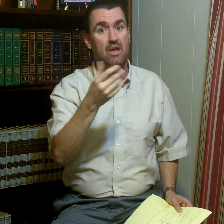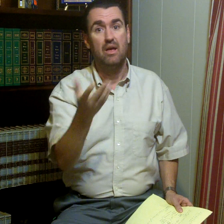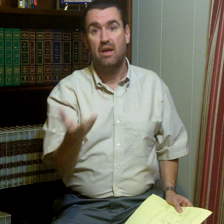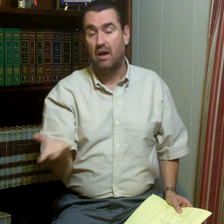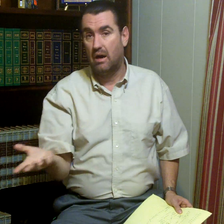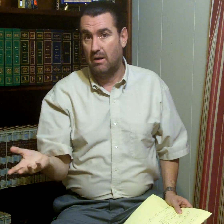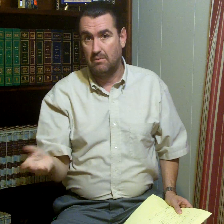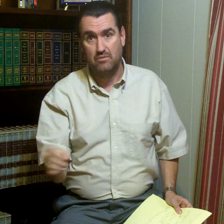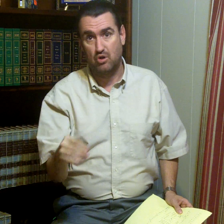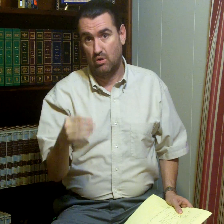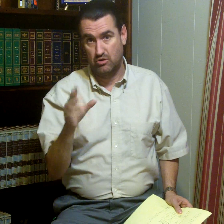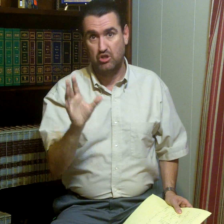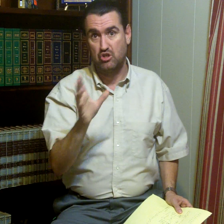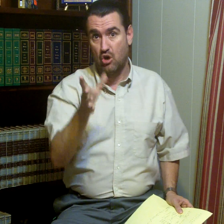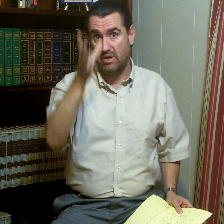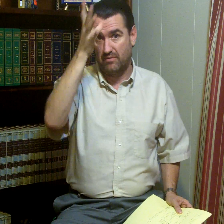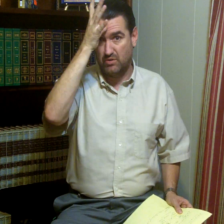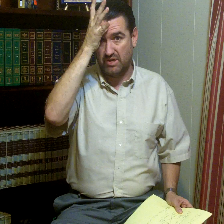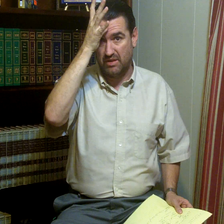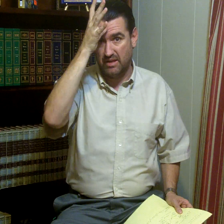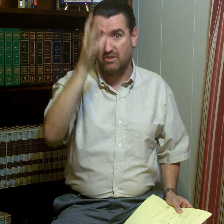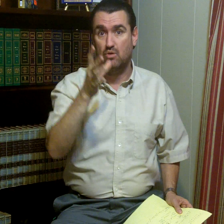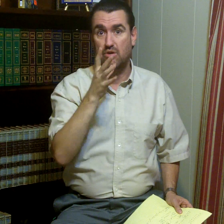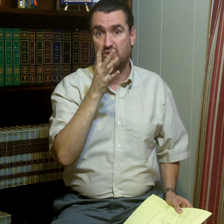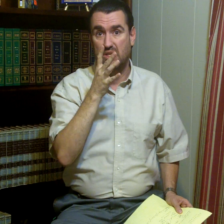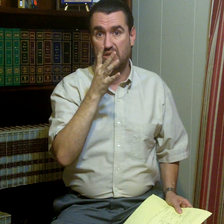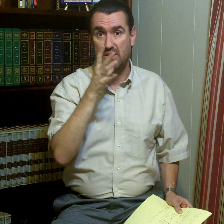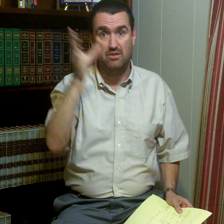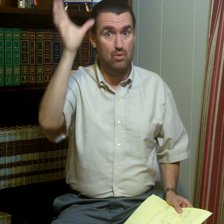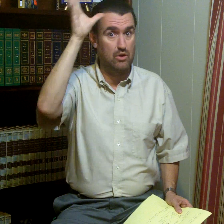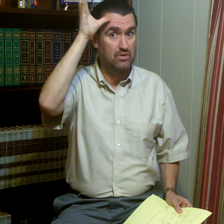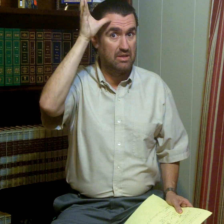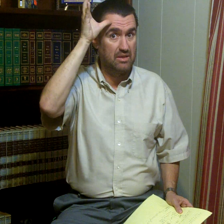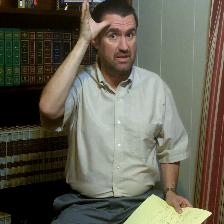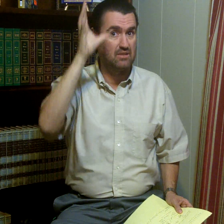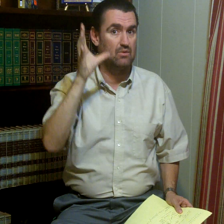on so just know that if you see this or you see this or you see this